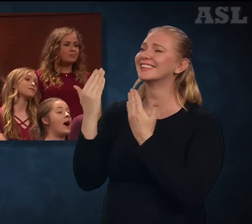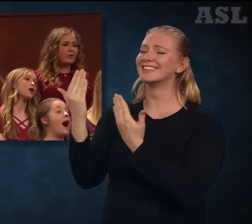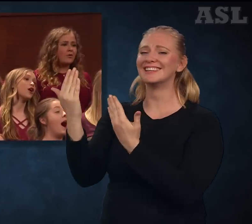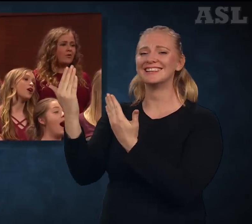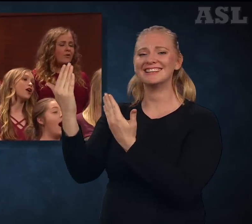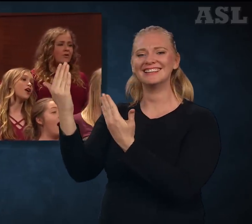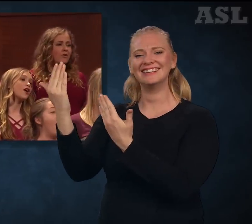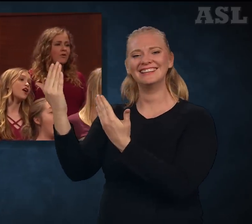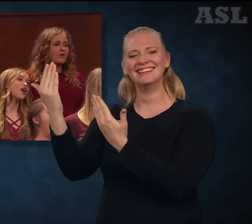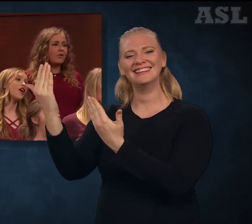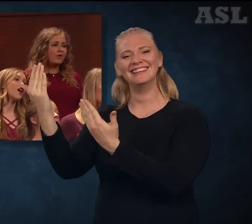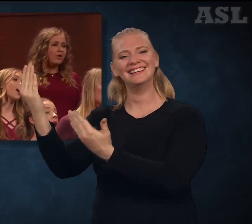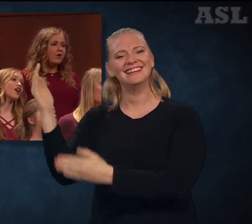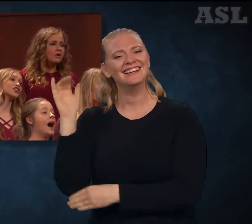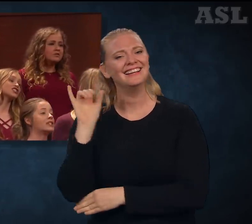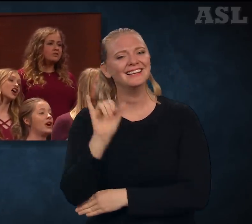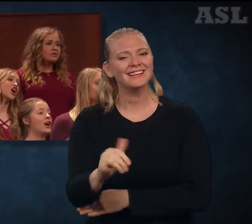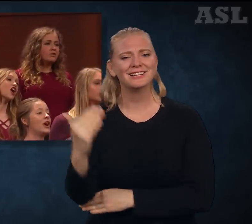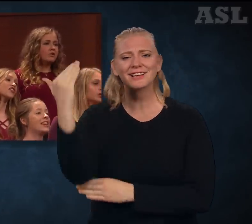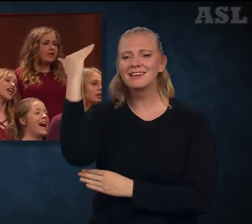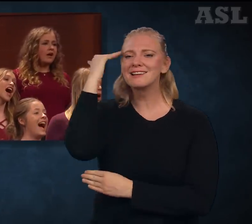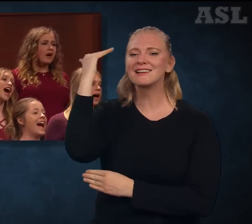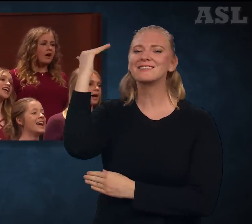WE THANK THEE FOR SENDING THE GOSPEL